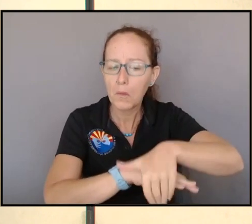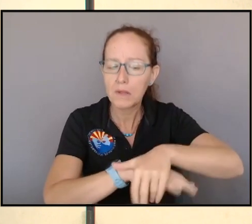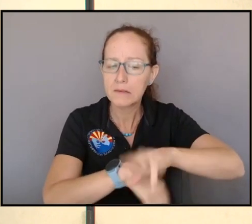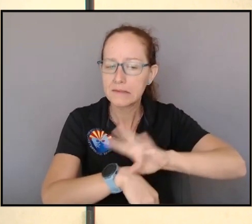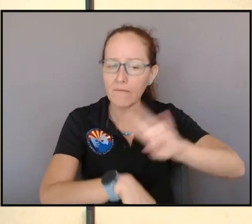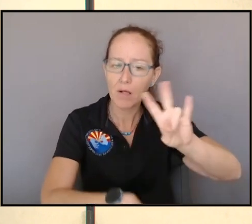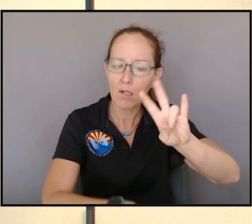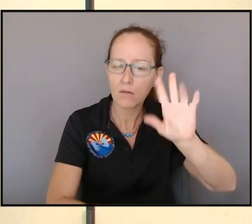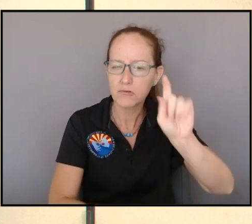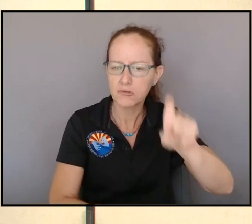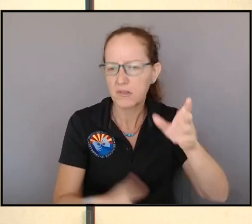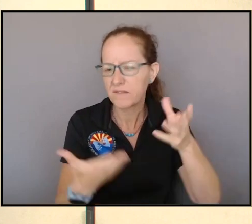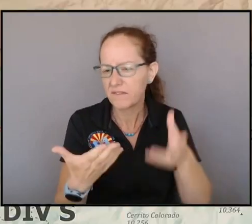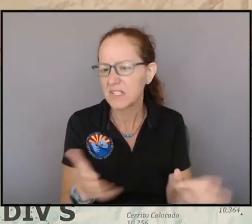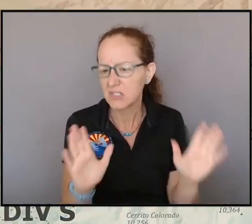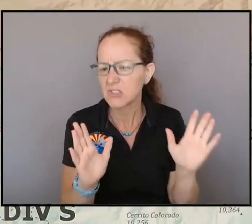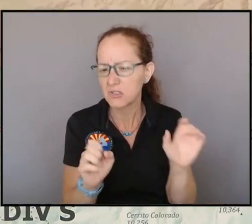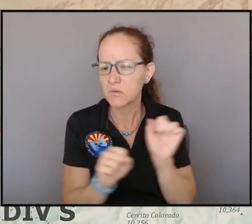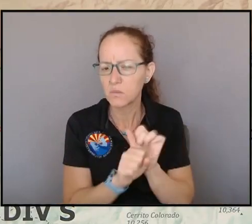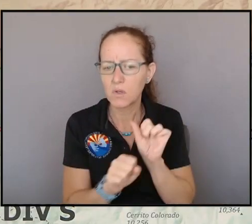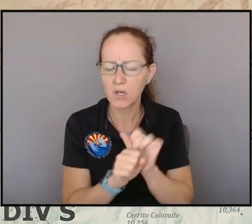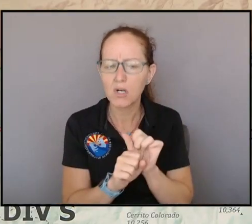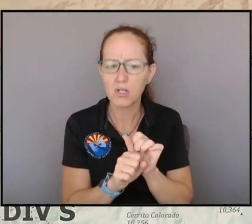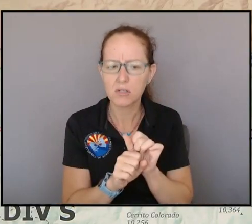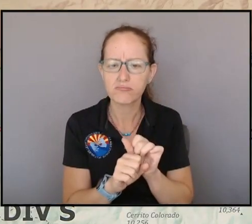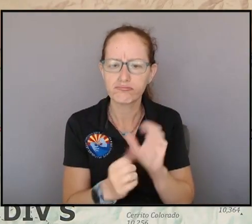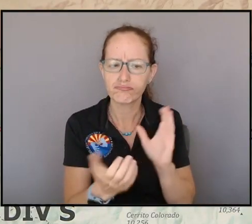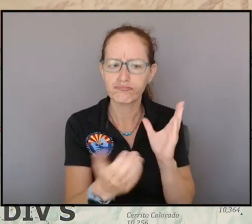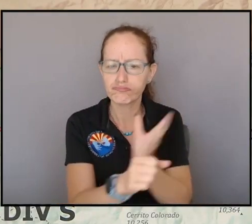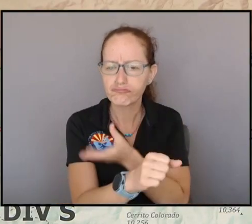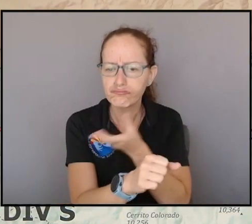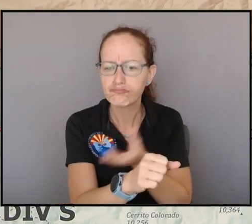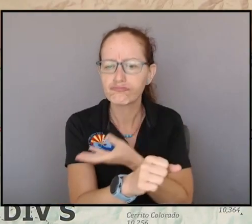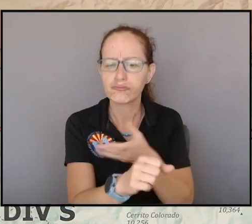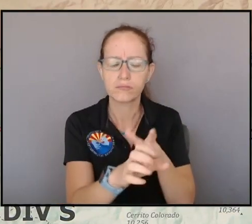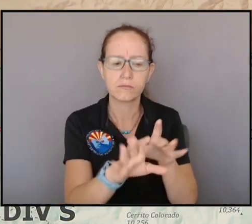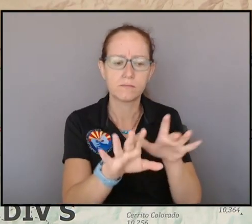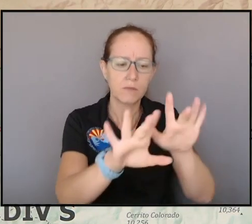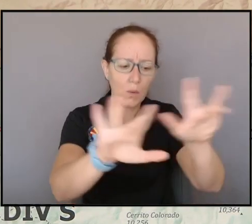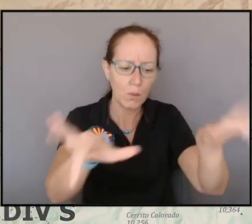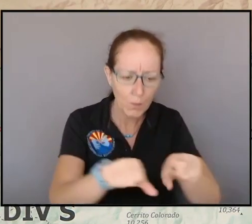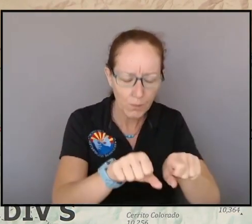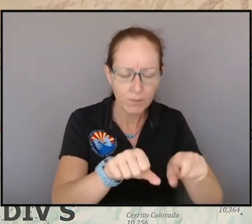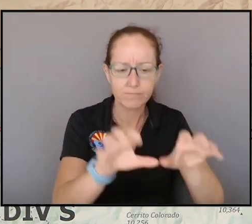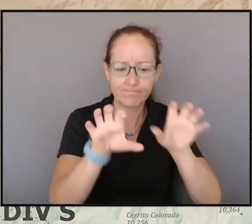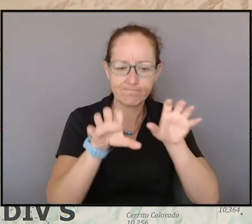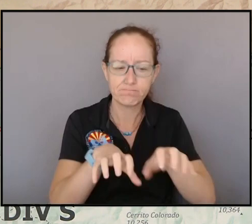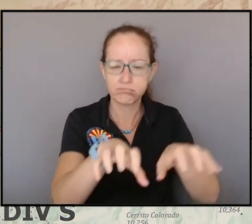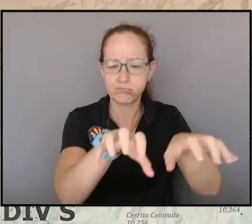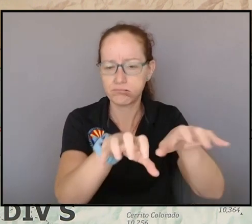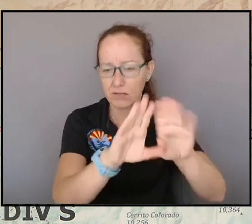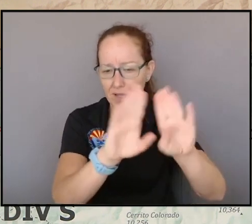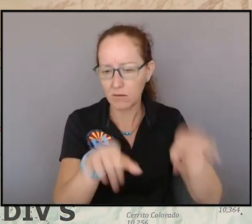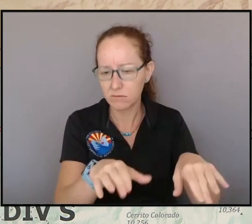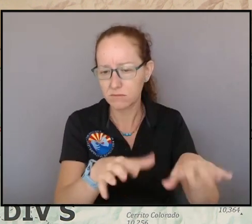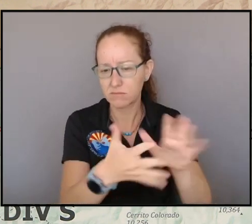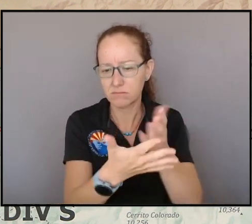structure prep in those three areas will be completed. And what we're doing is: we're just kind of moving north and doing